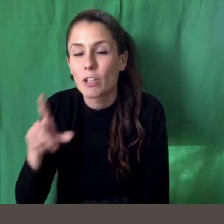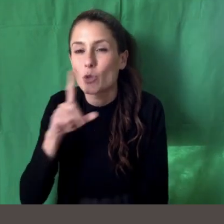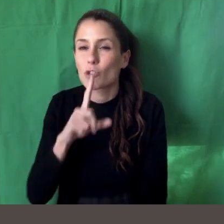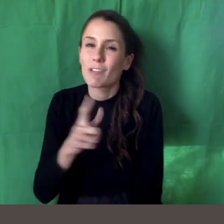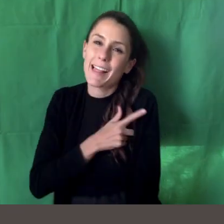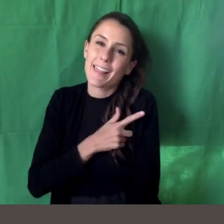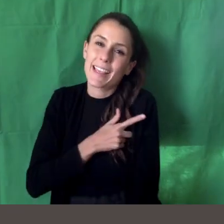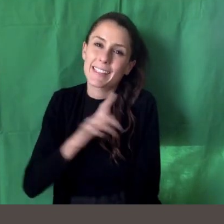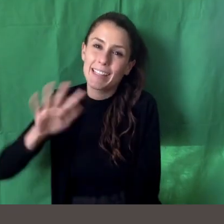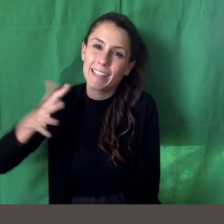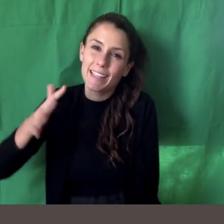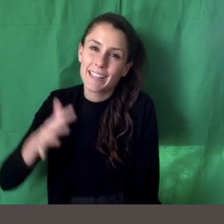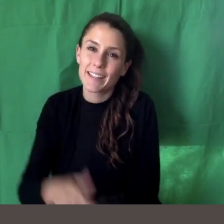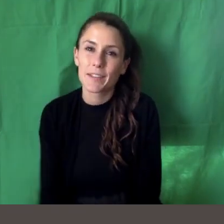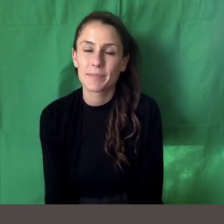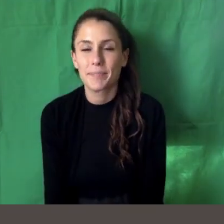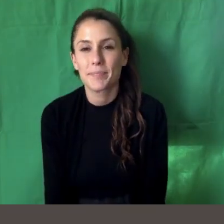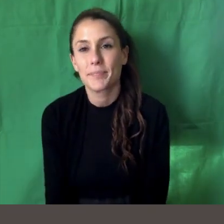A kind of lazy evaluation as you will.